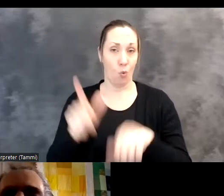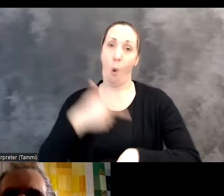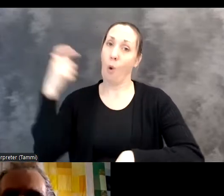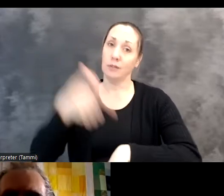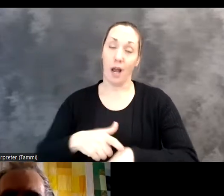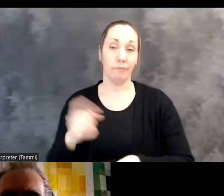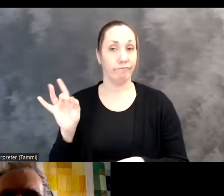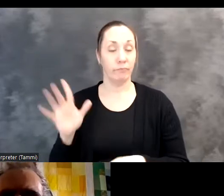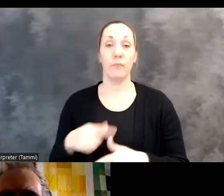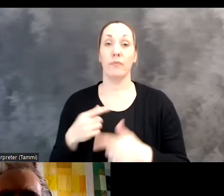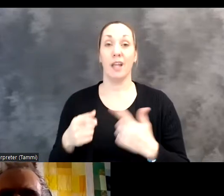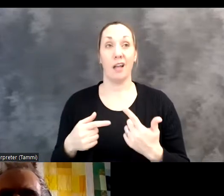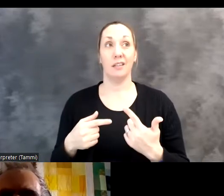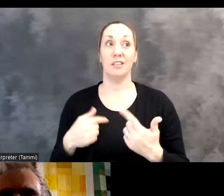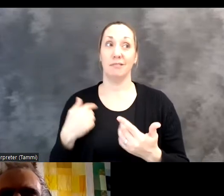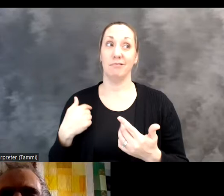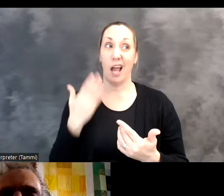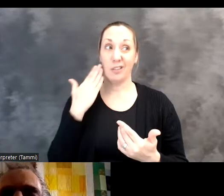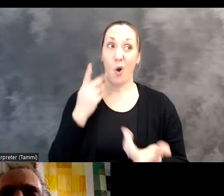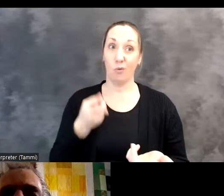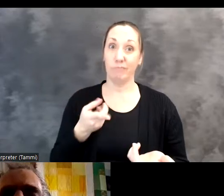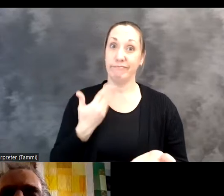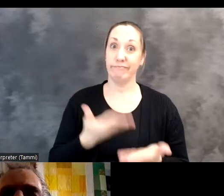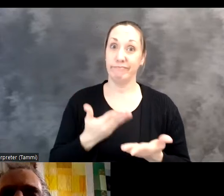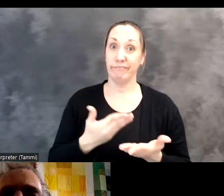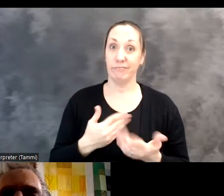because of various factors. I learned -- I have been